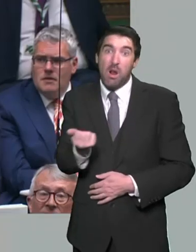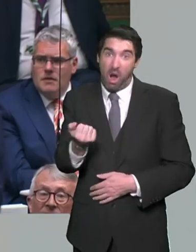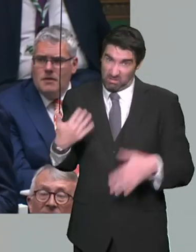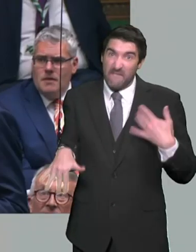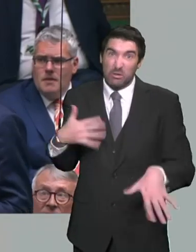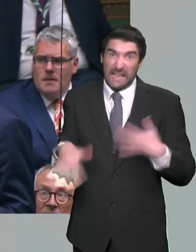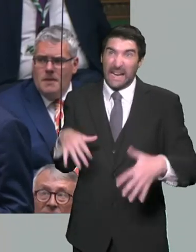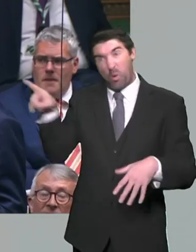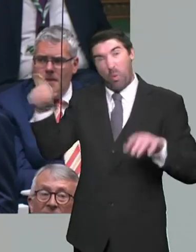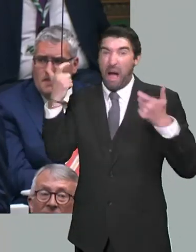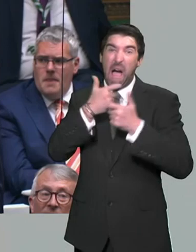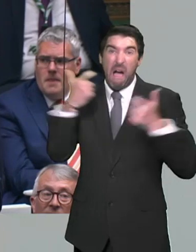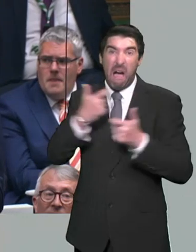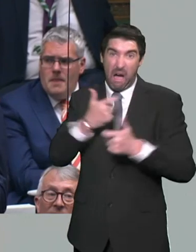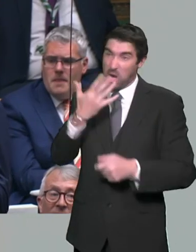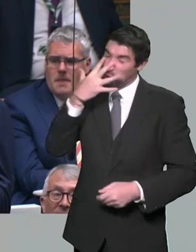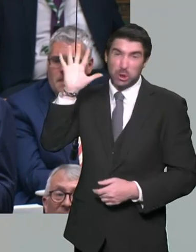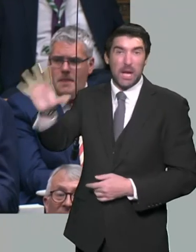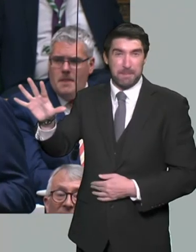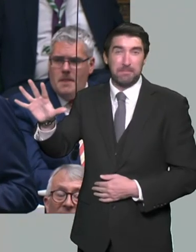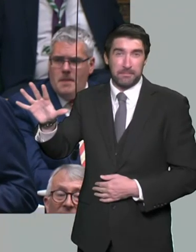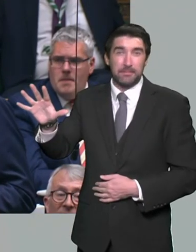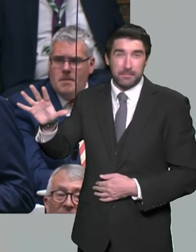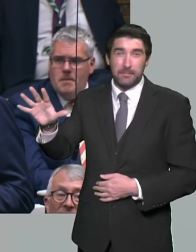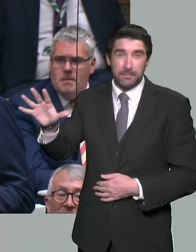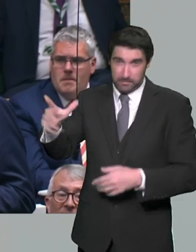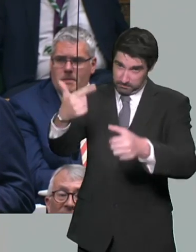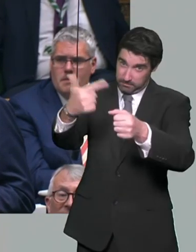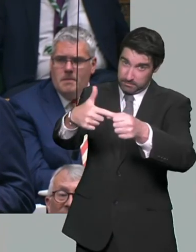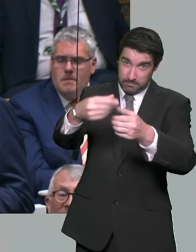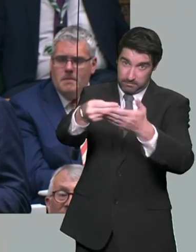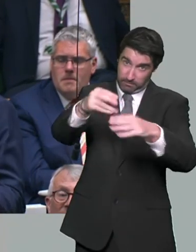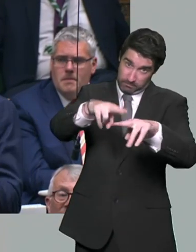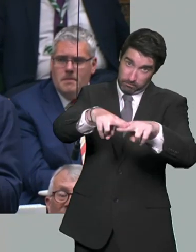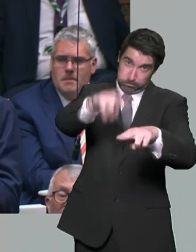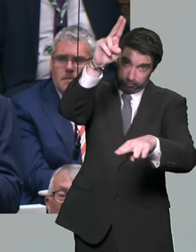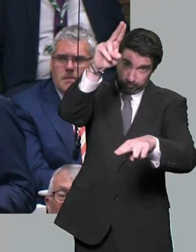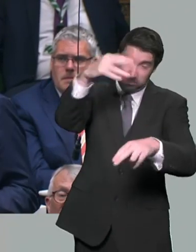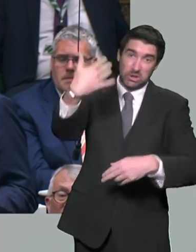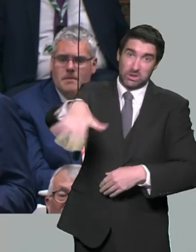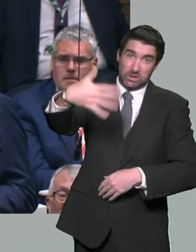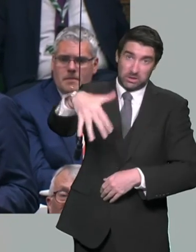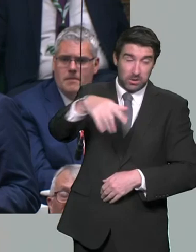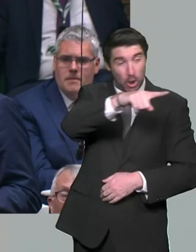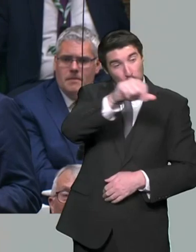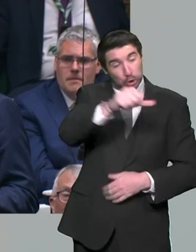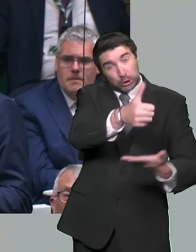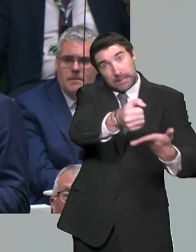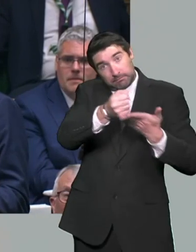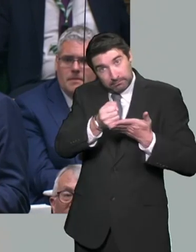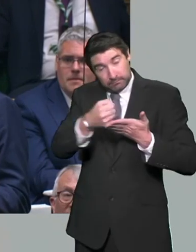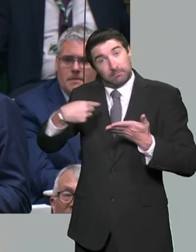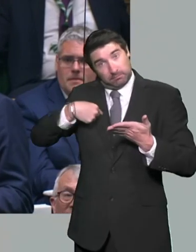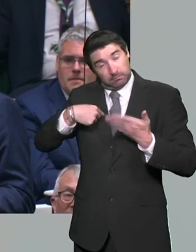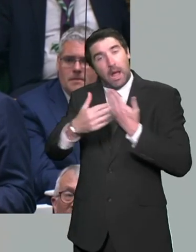As petrol prices soar, will the Prime Minister accept our idea to help people in rural counties